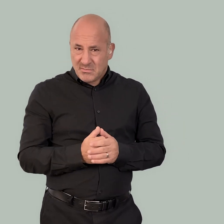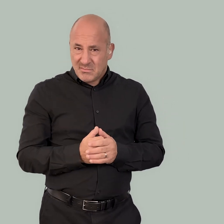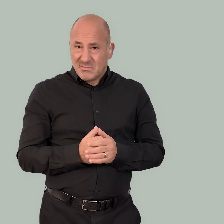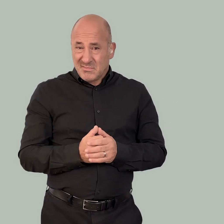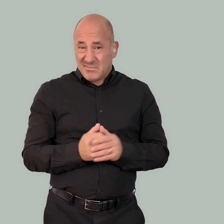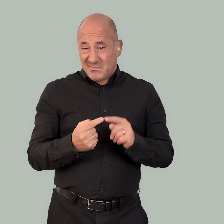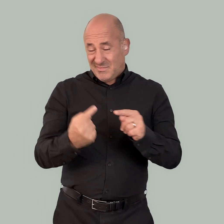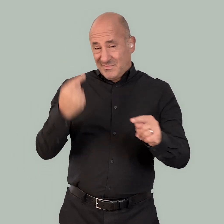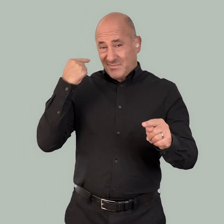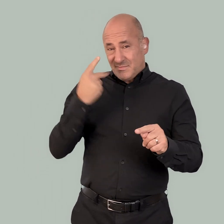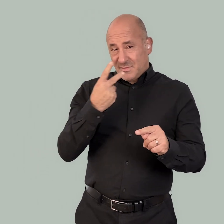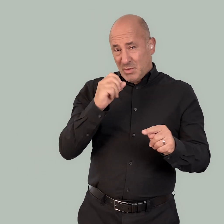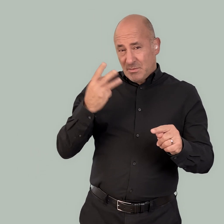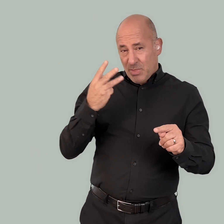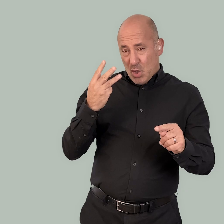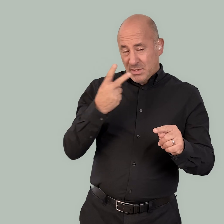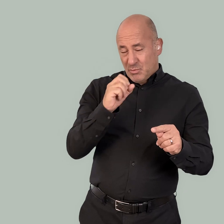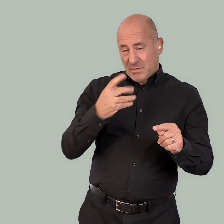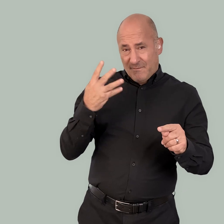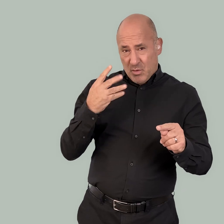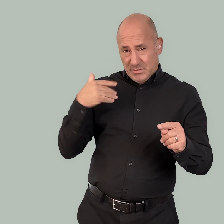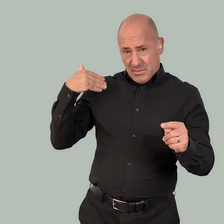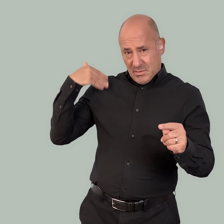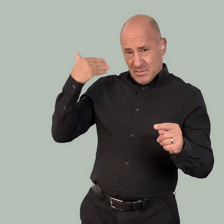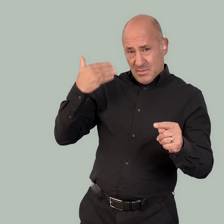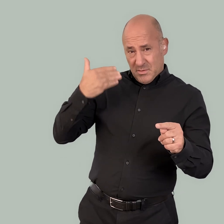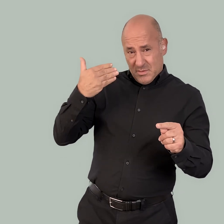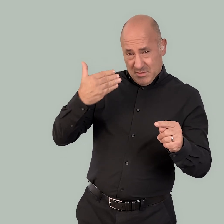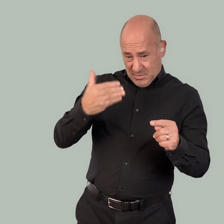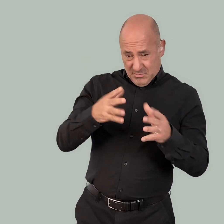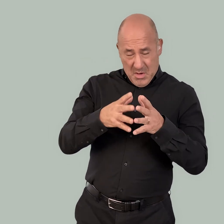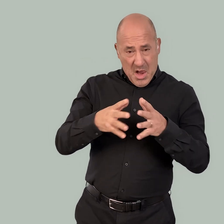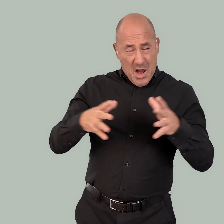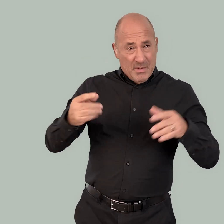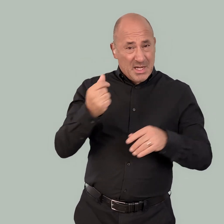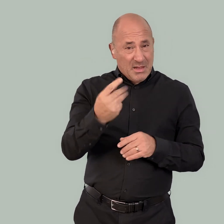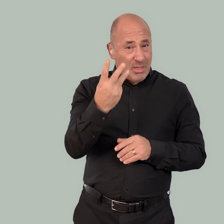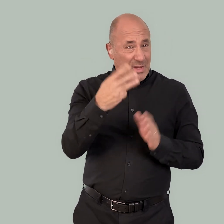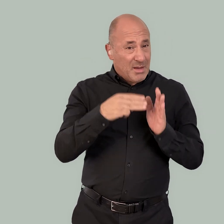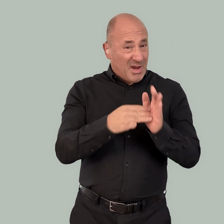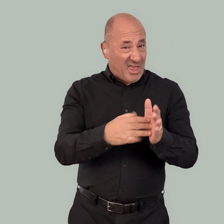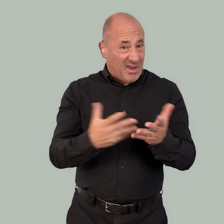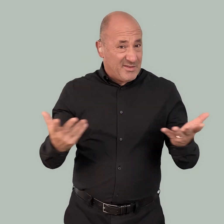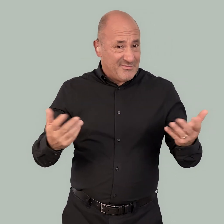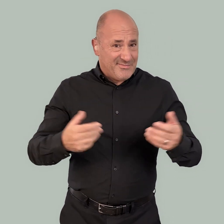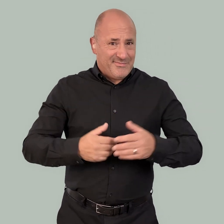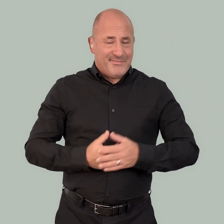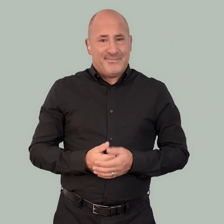and this number has grown by nearly 3 million since 2013/14.